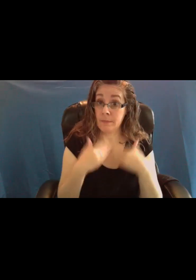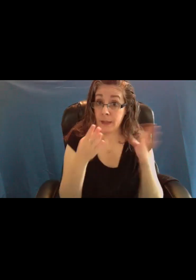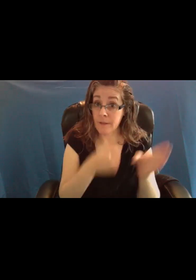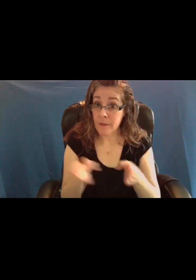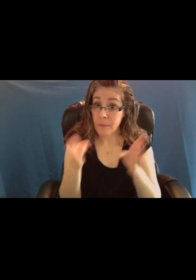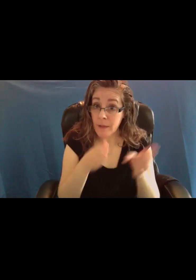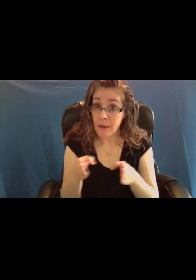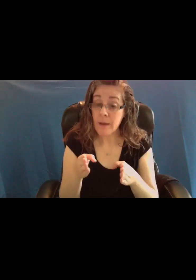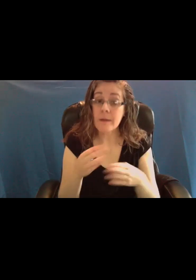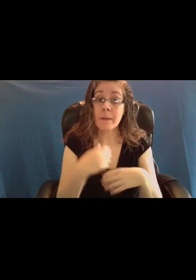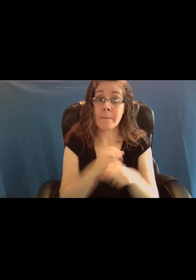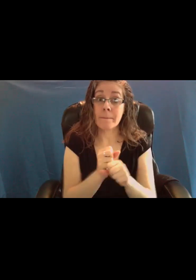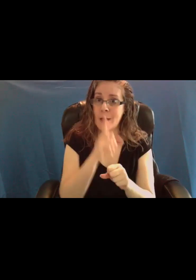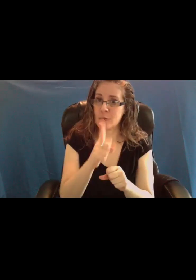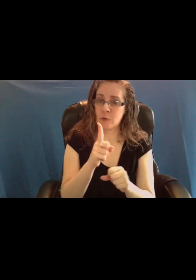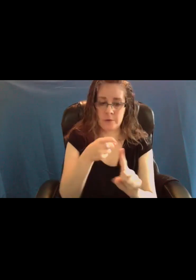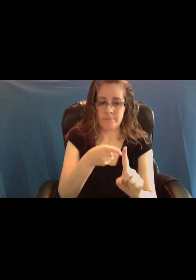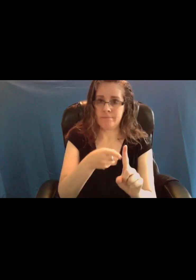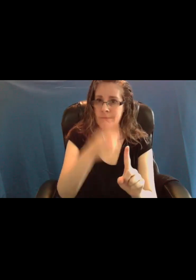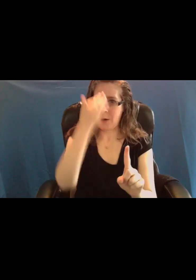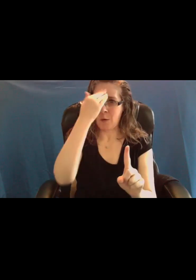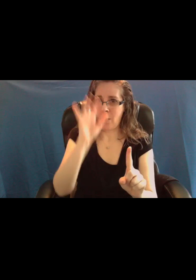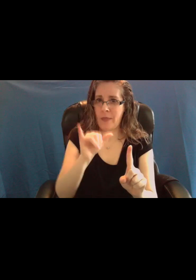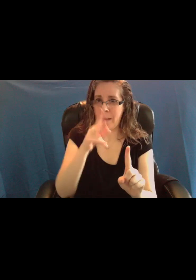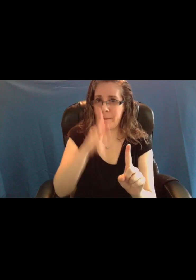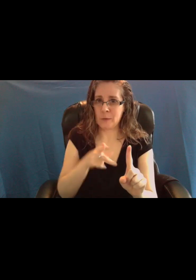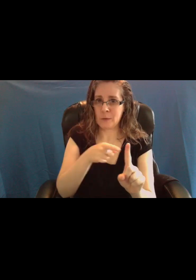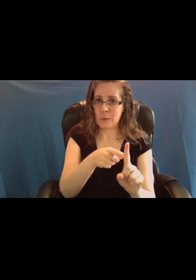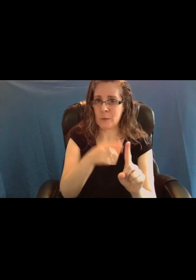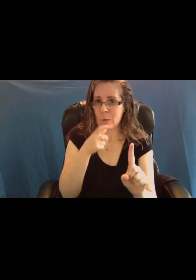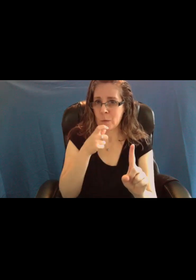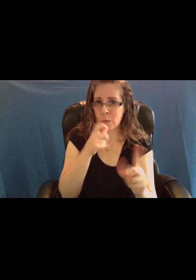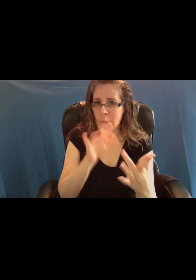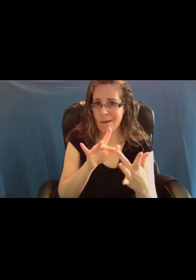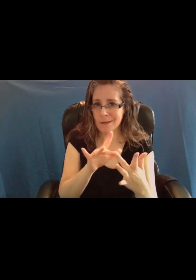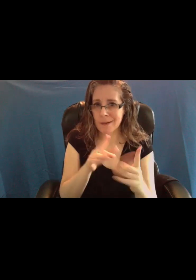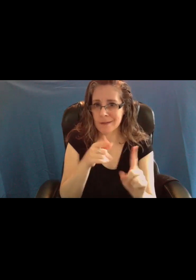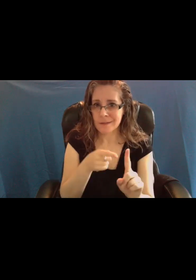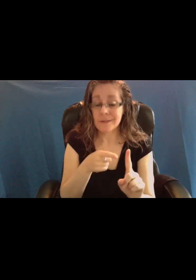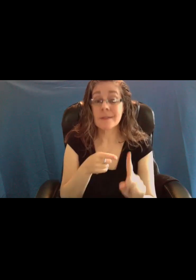the point person. And as I've said earlier, a Title II entity already